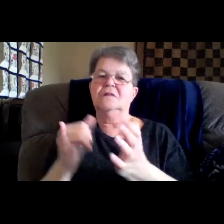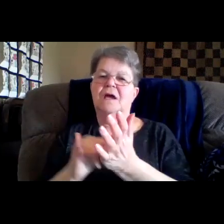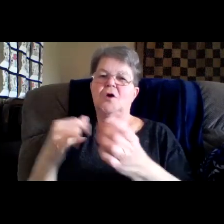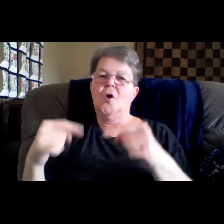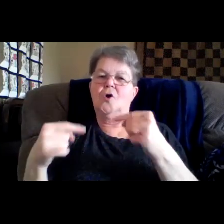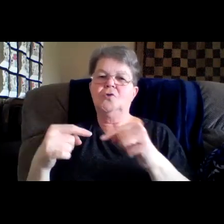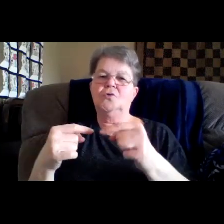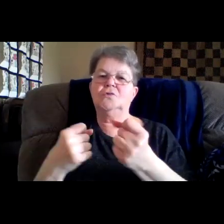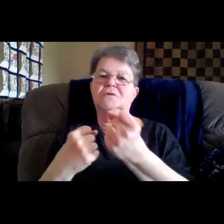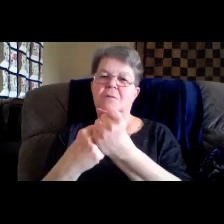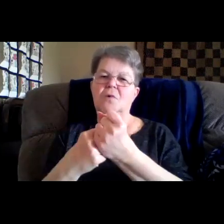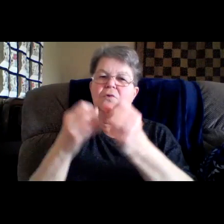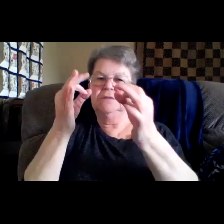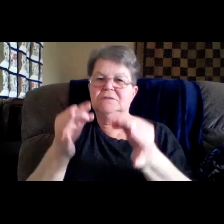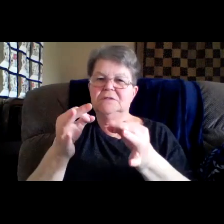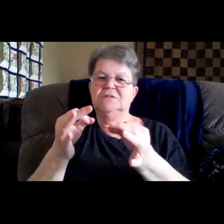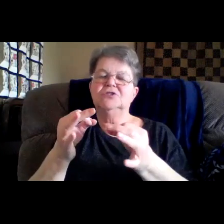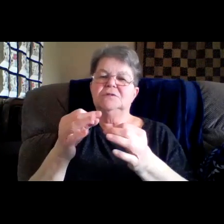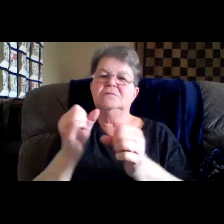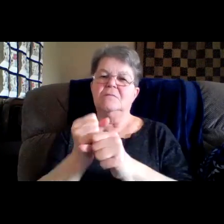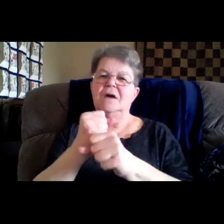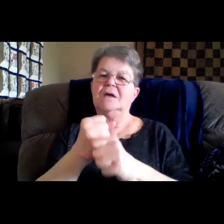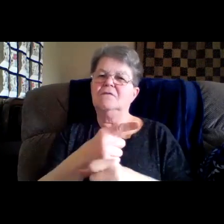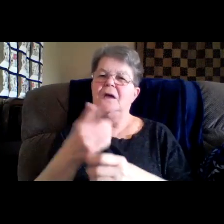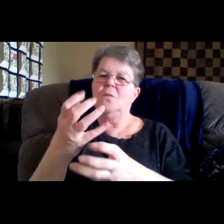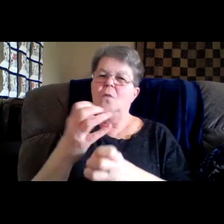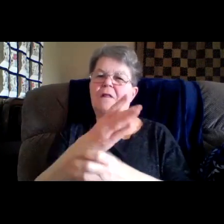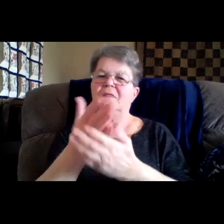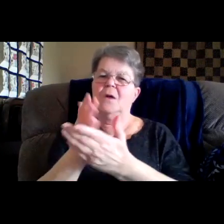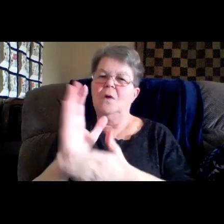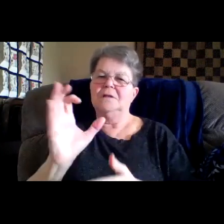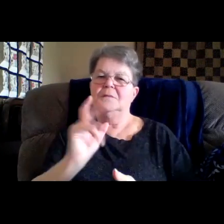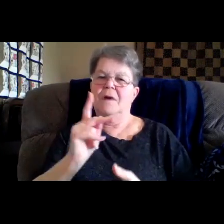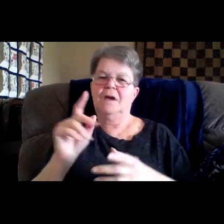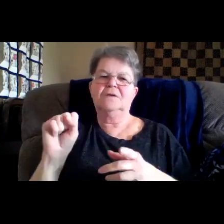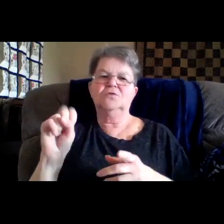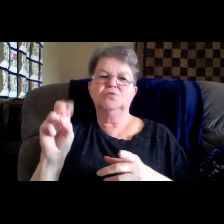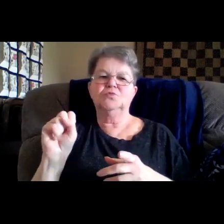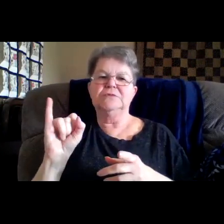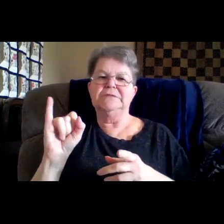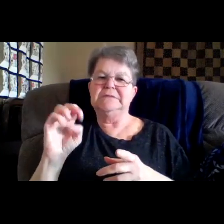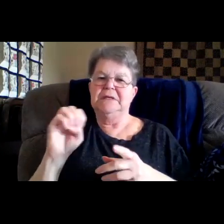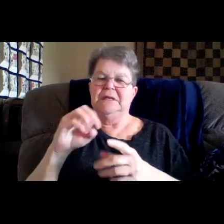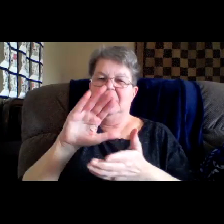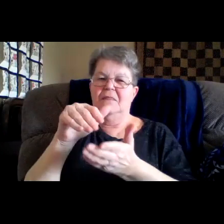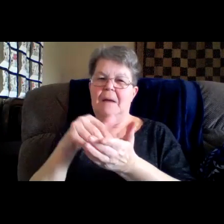for a person who was looking to have their rights restored. And that is Susie who you see in the middle of this picture here. And she's with her attorney